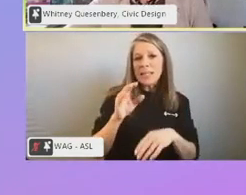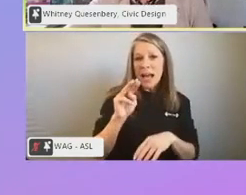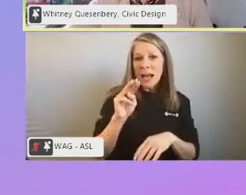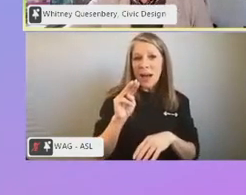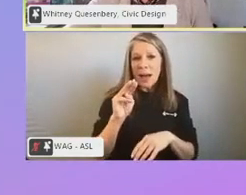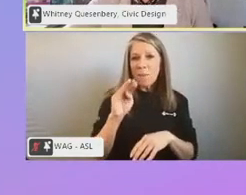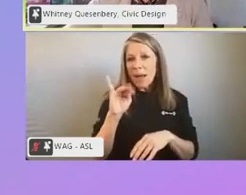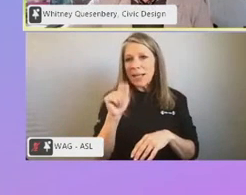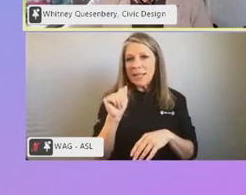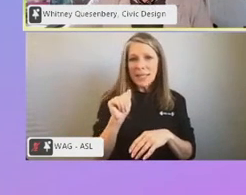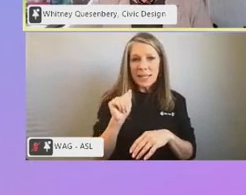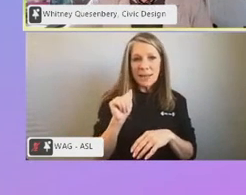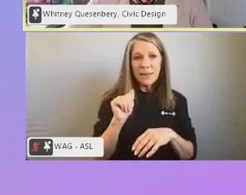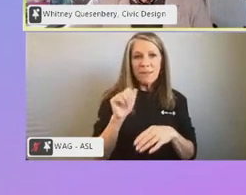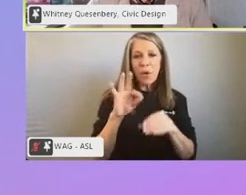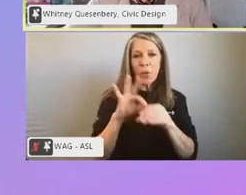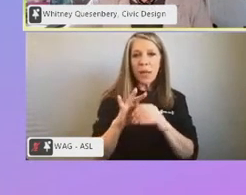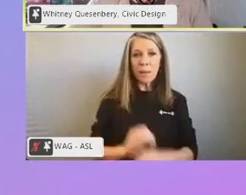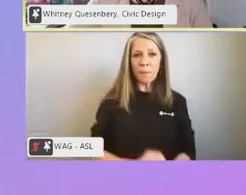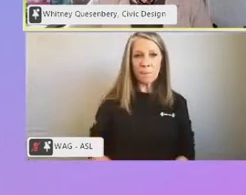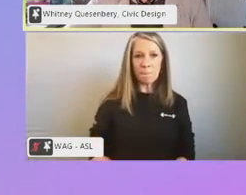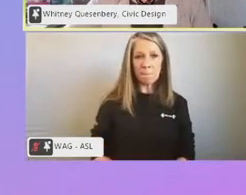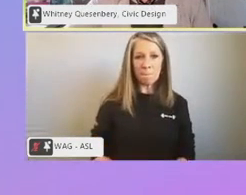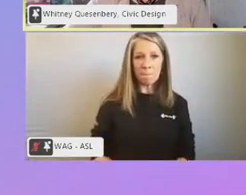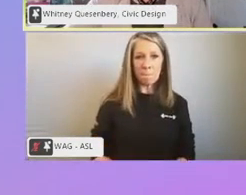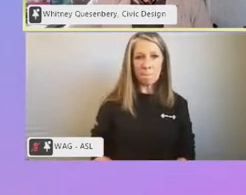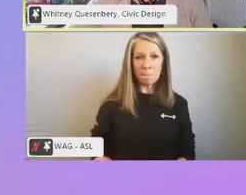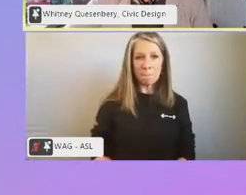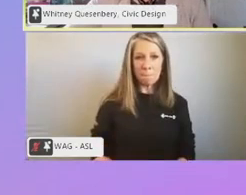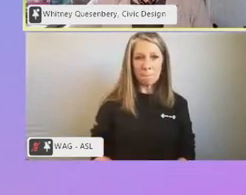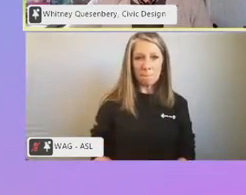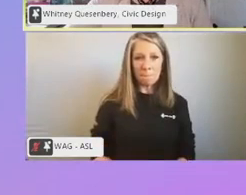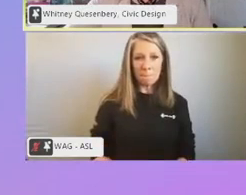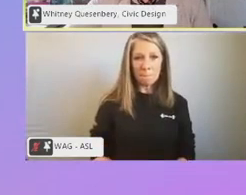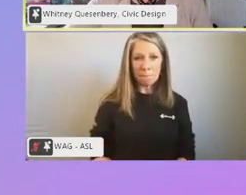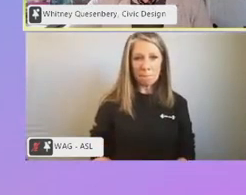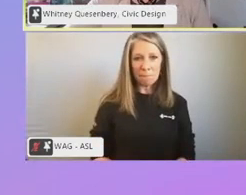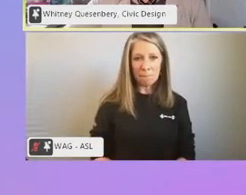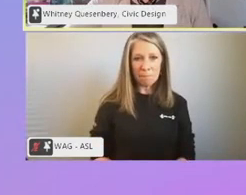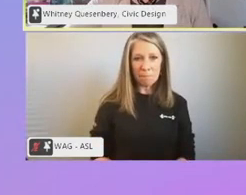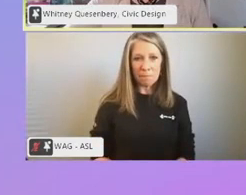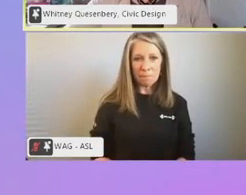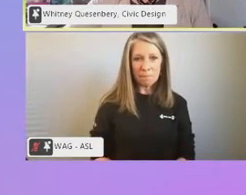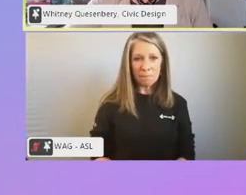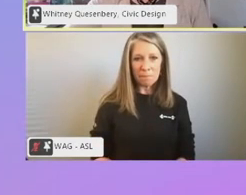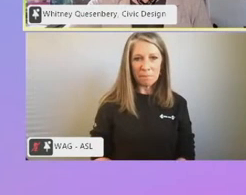independently like everyone else can. We talk about kitchen table voting, but maybe it is by at